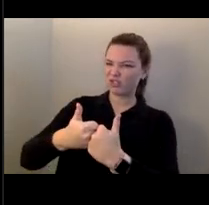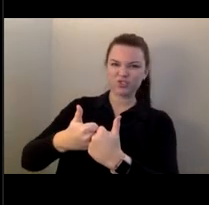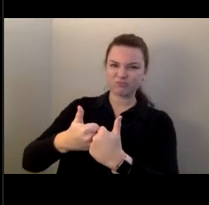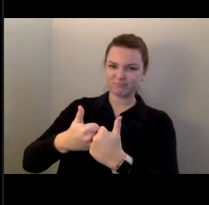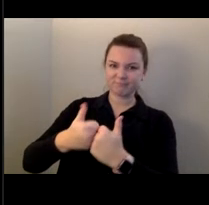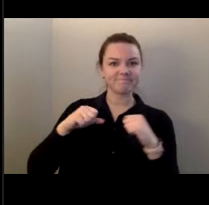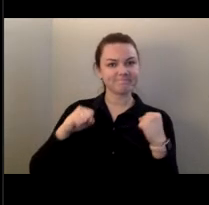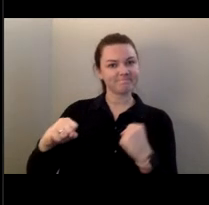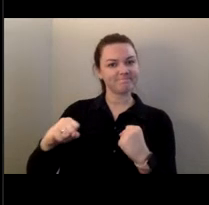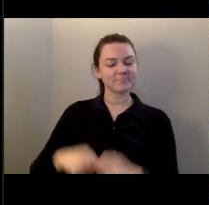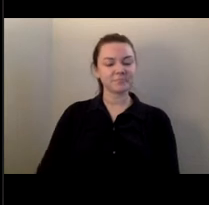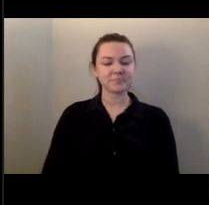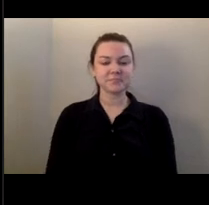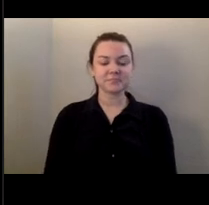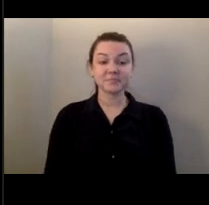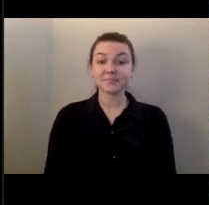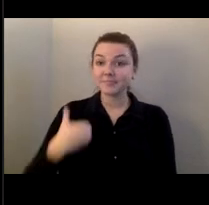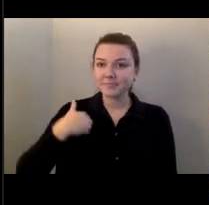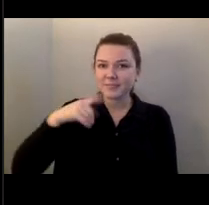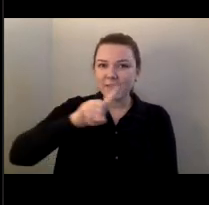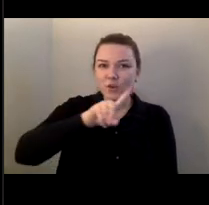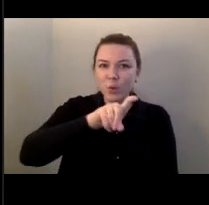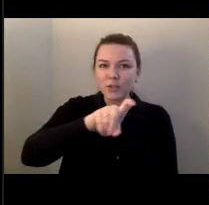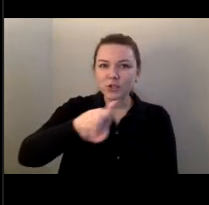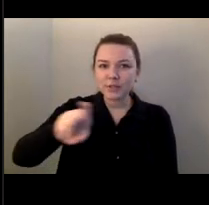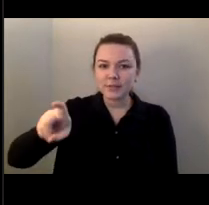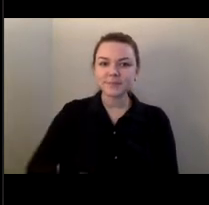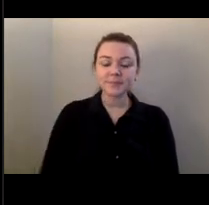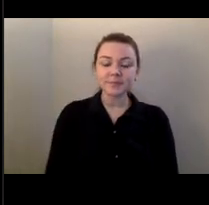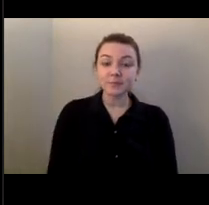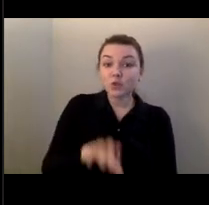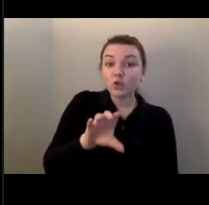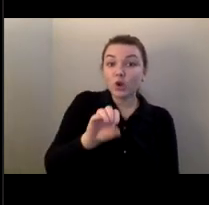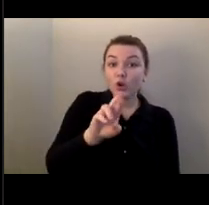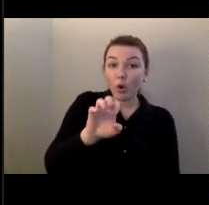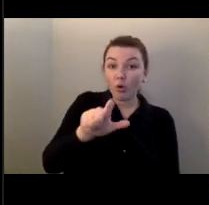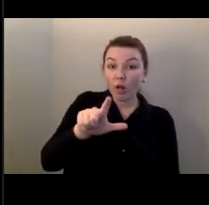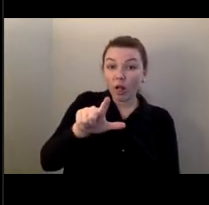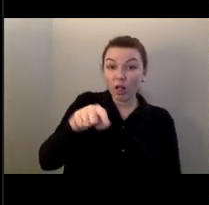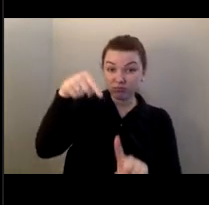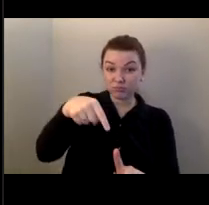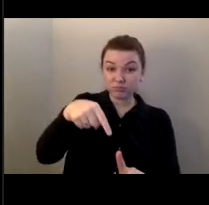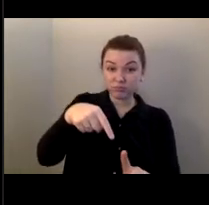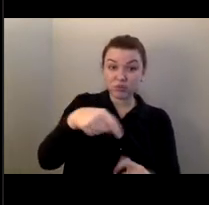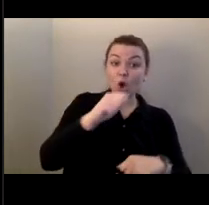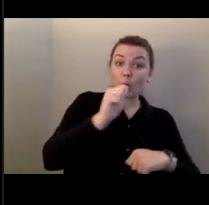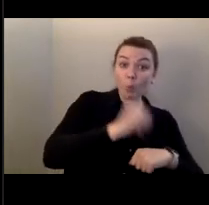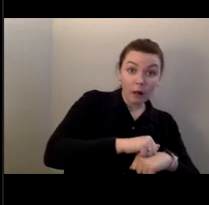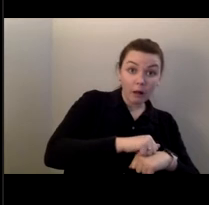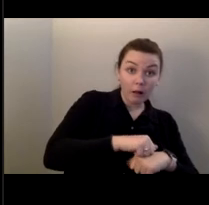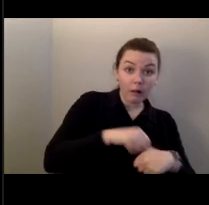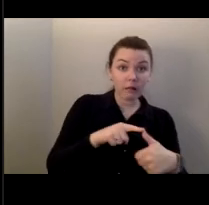So I have a question for you. Are corals rocks, plants, or animals?